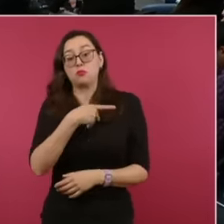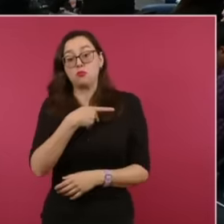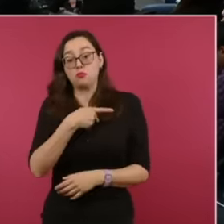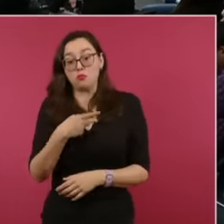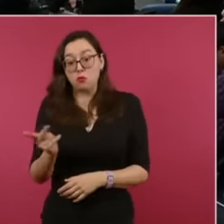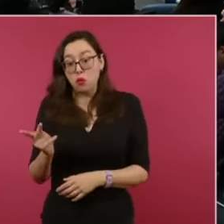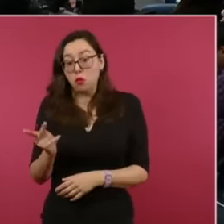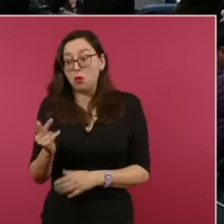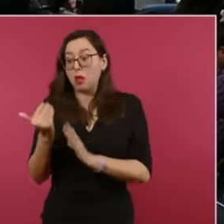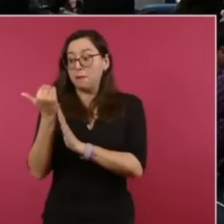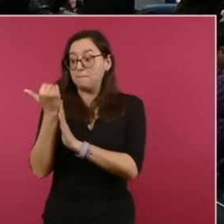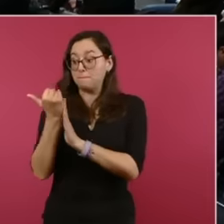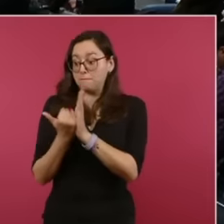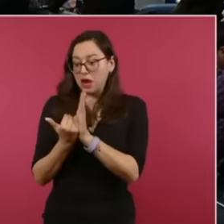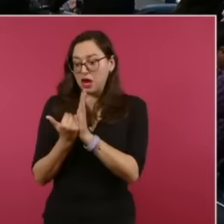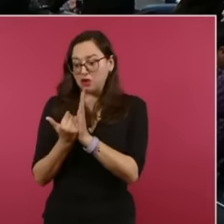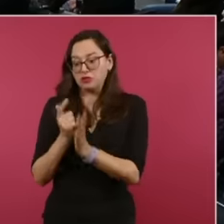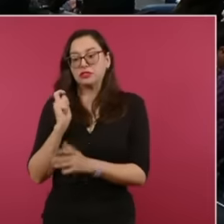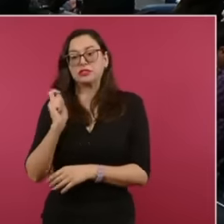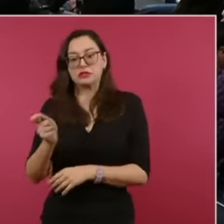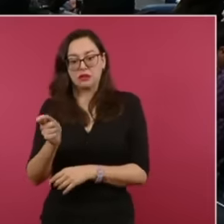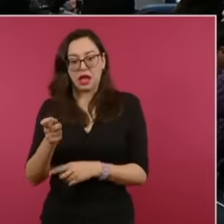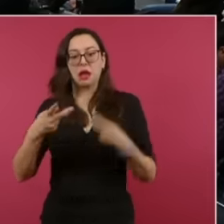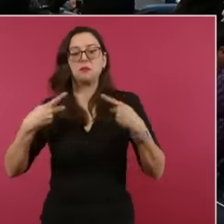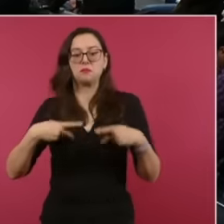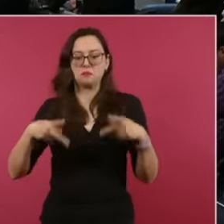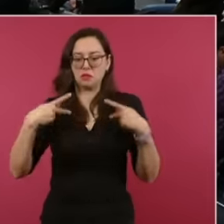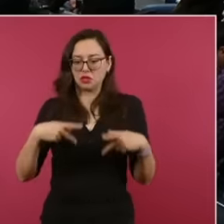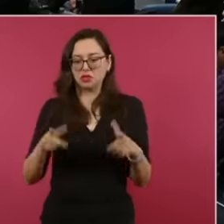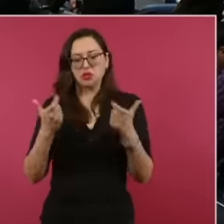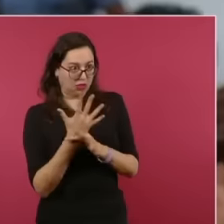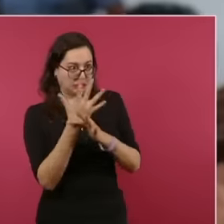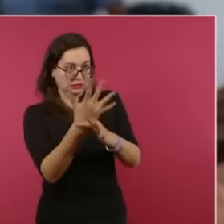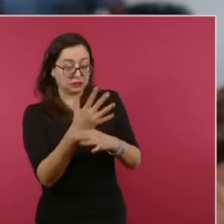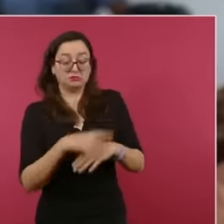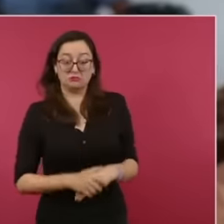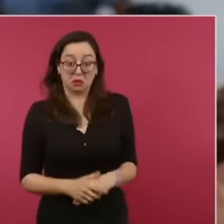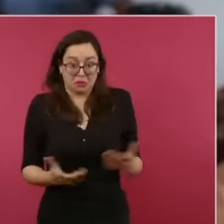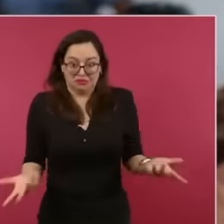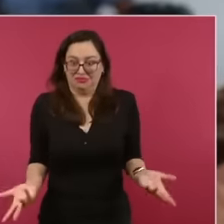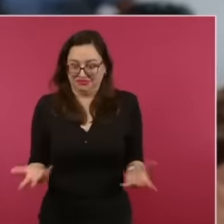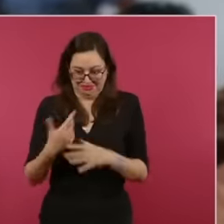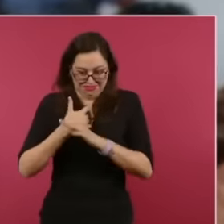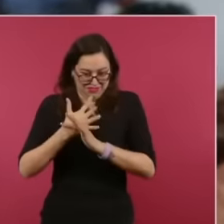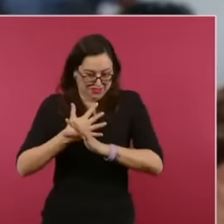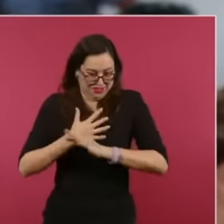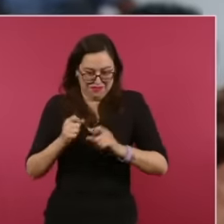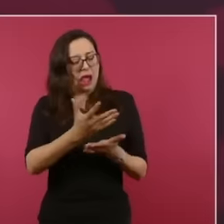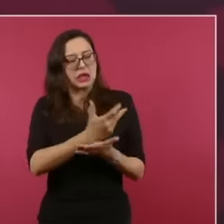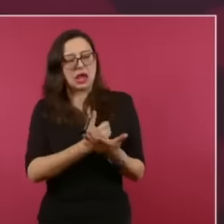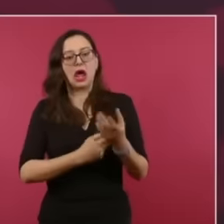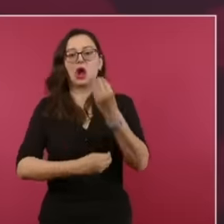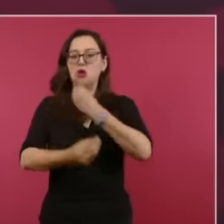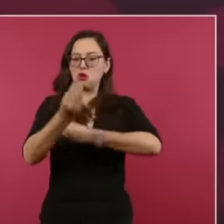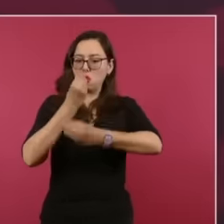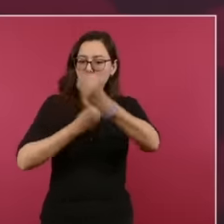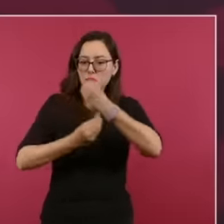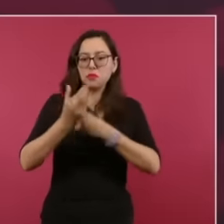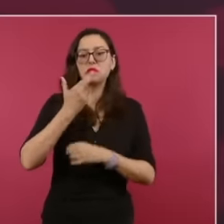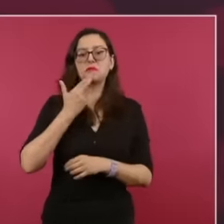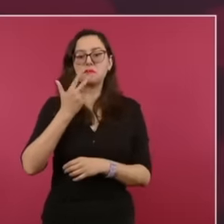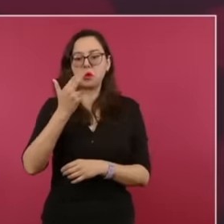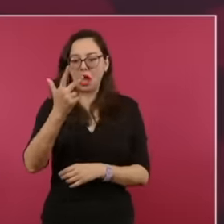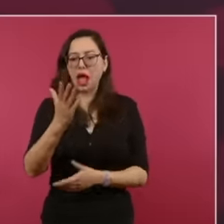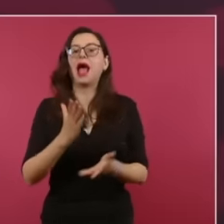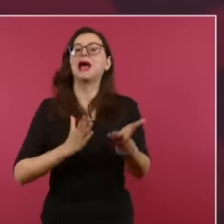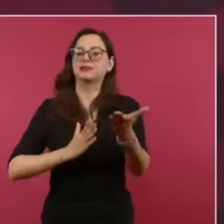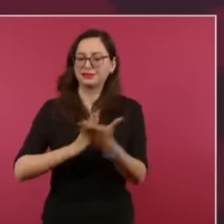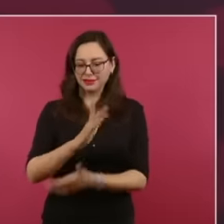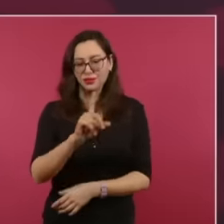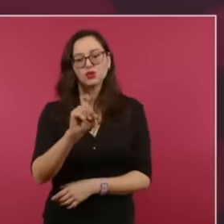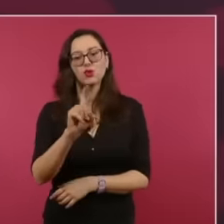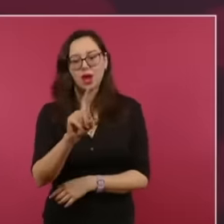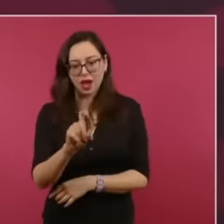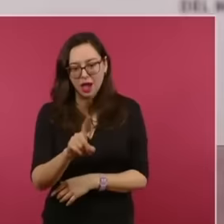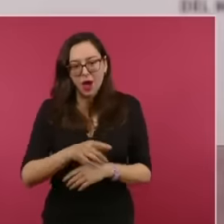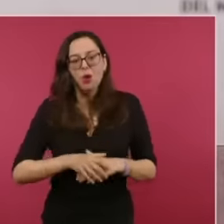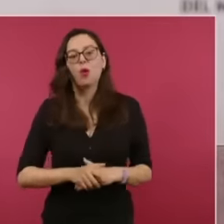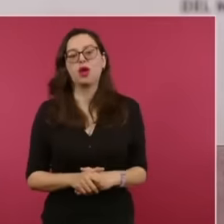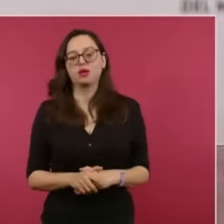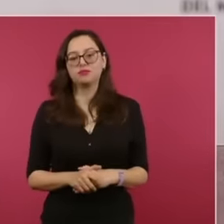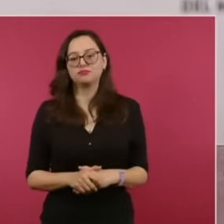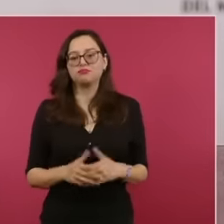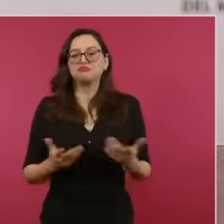that people have better incomes Better nutrition access to water and other